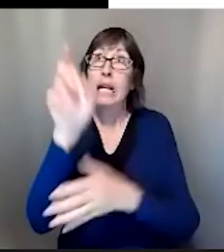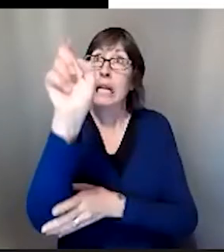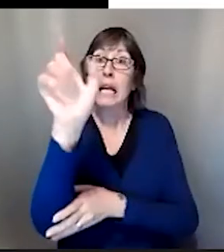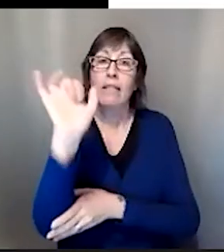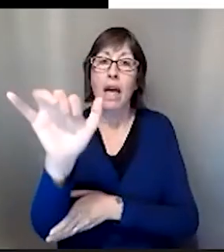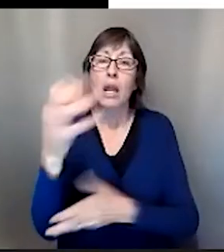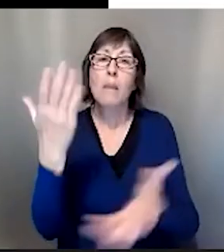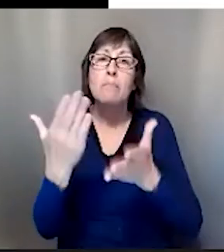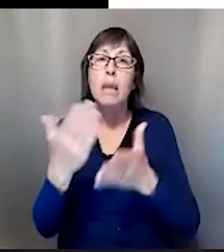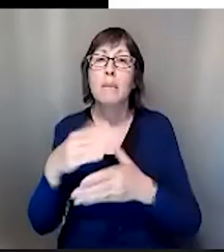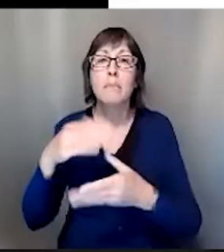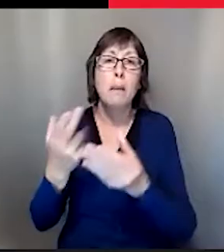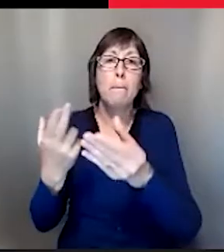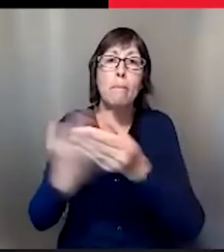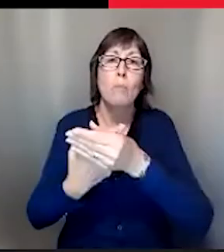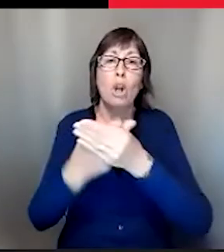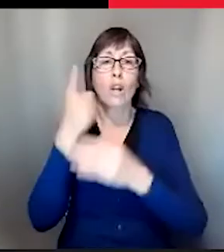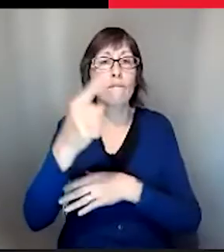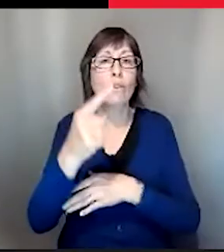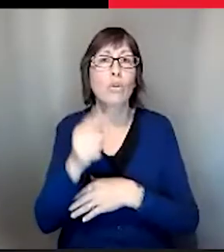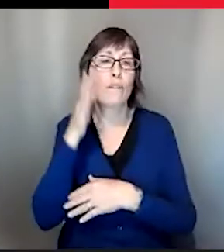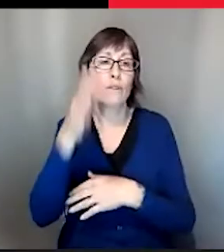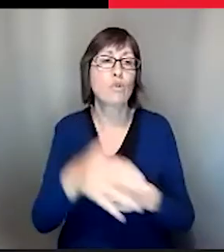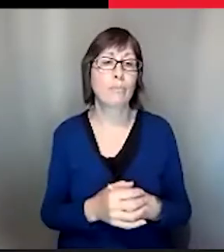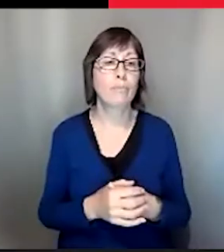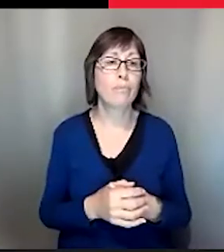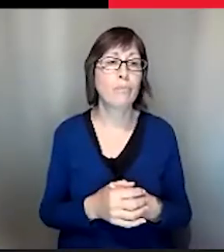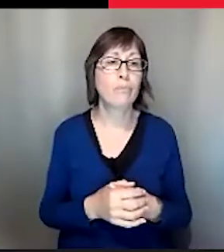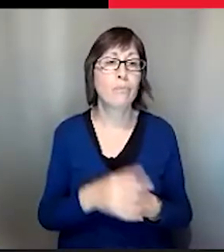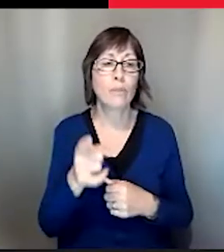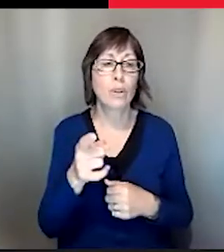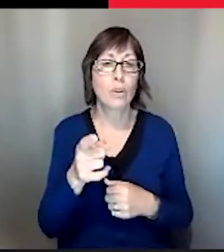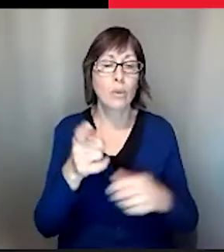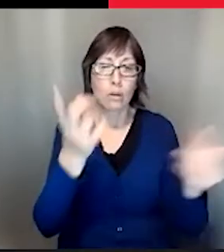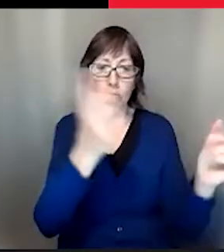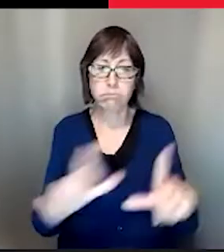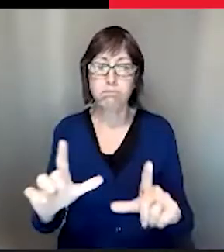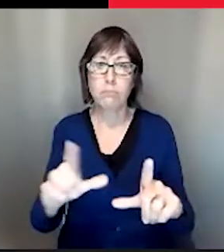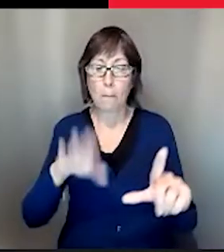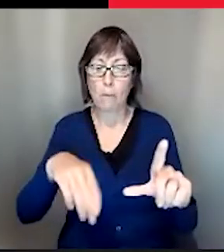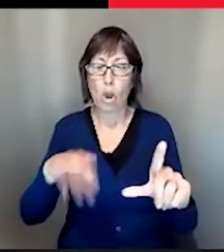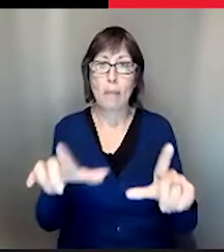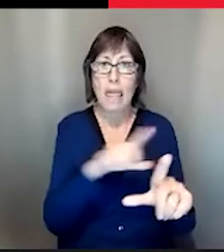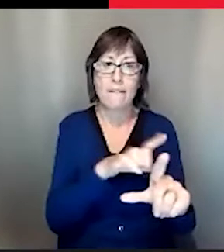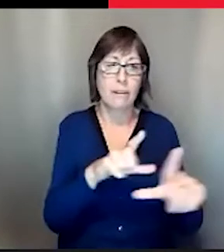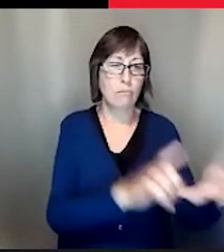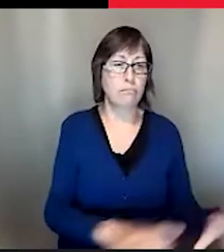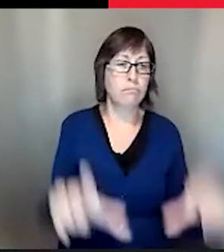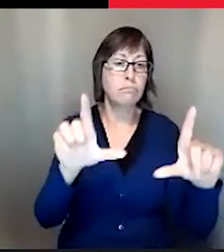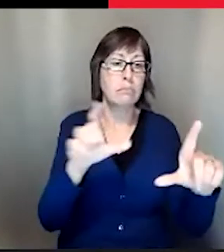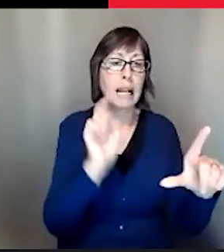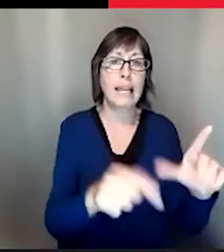it for future use. Then navigate to the bottom left portion of the page and click “register”